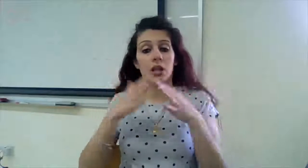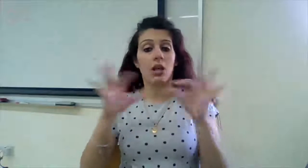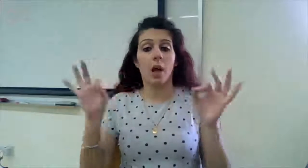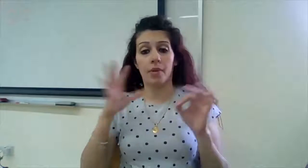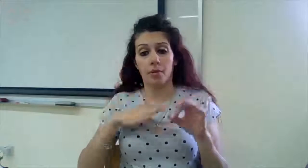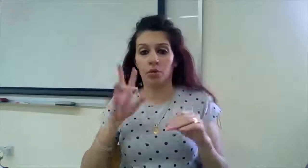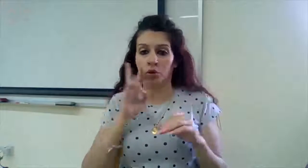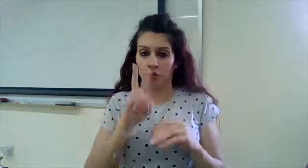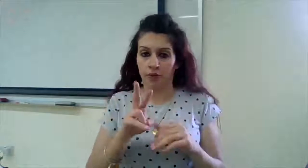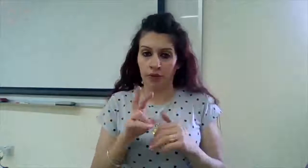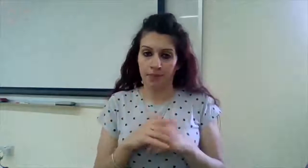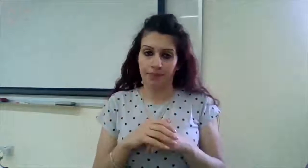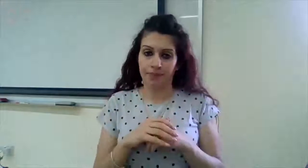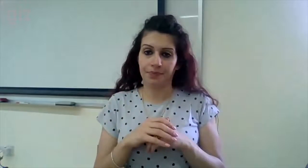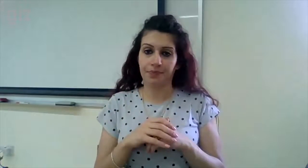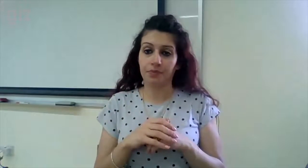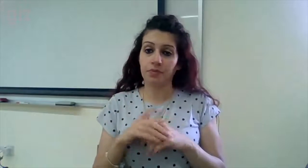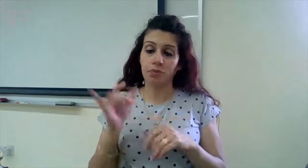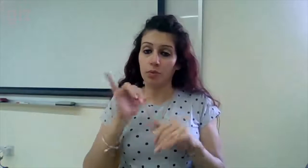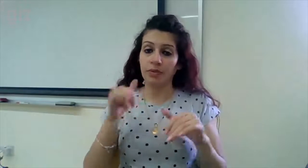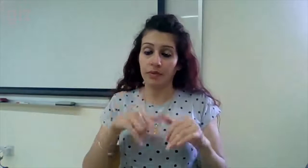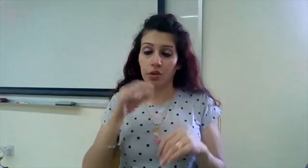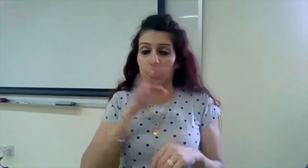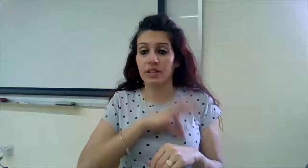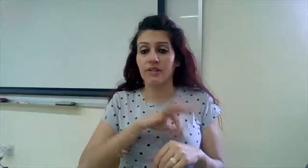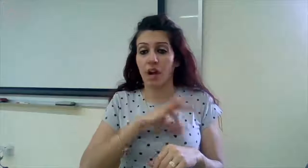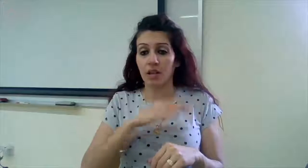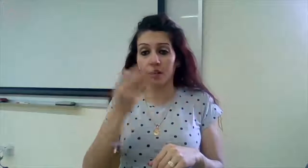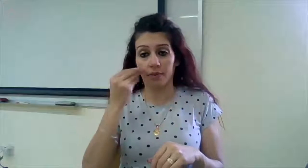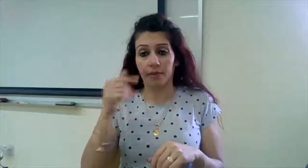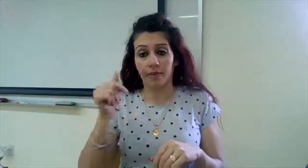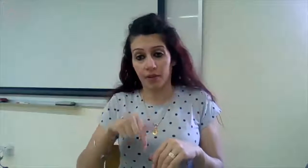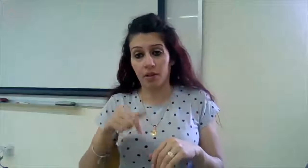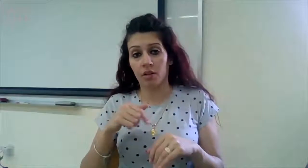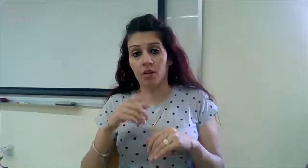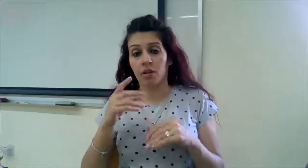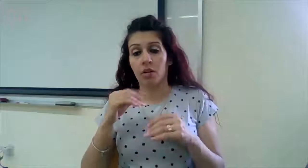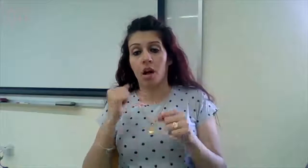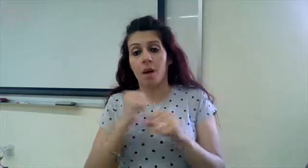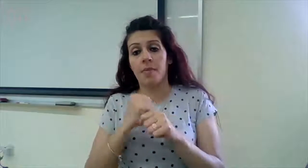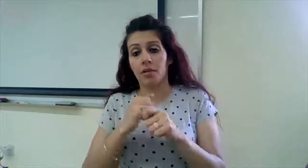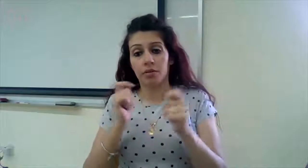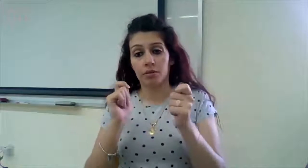very general understanding which is very factual and true frankly speaking it is